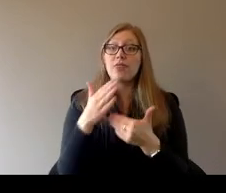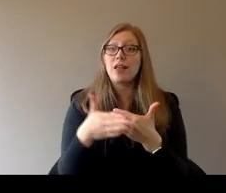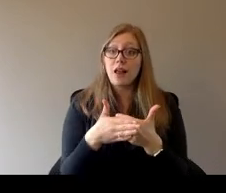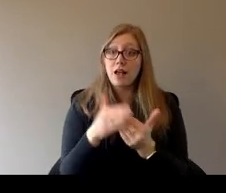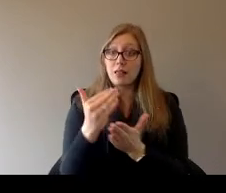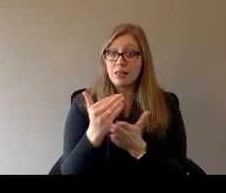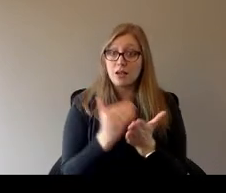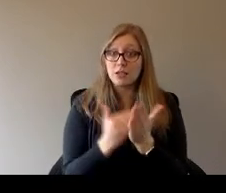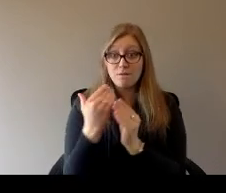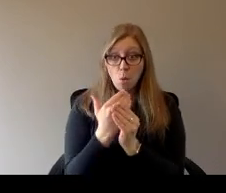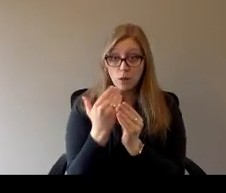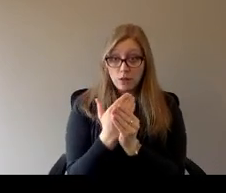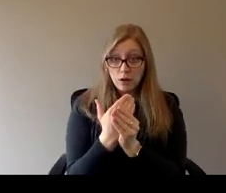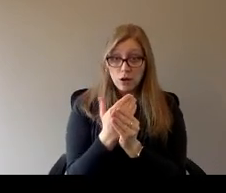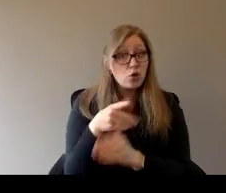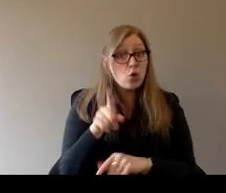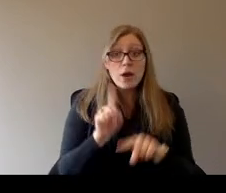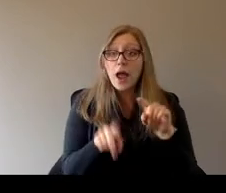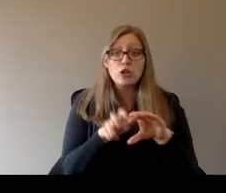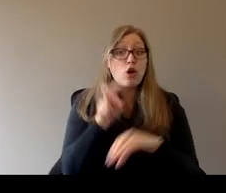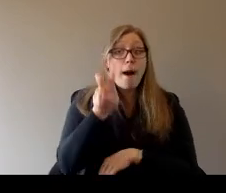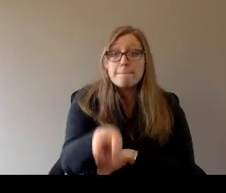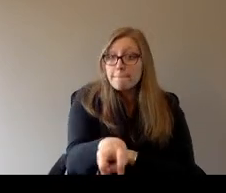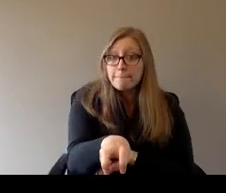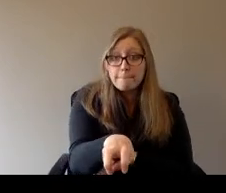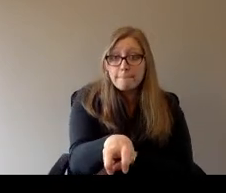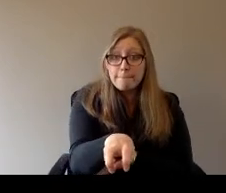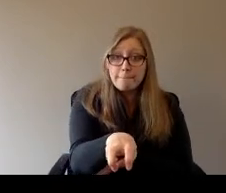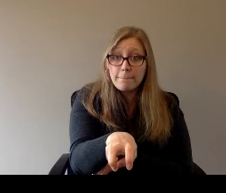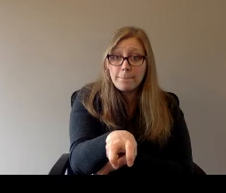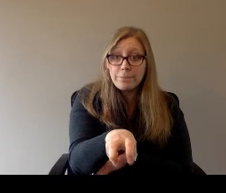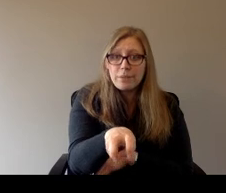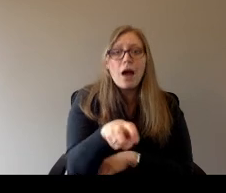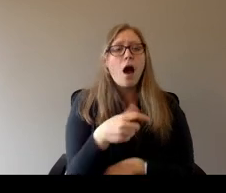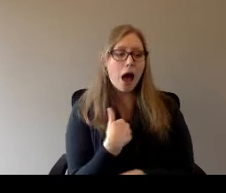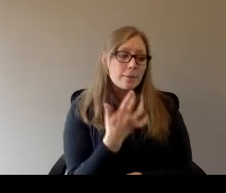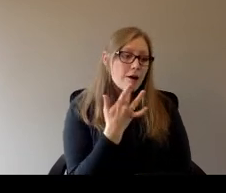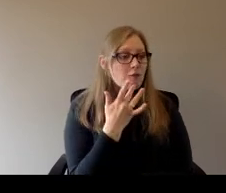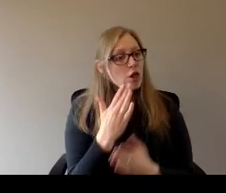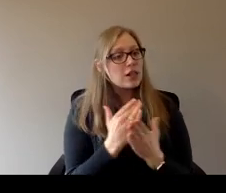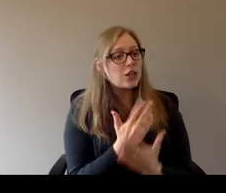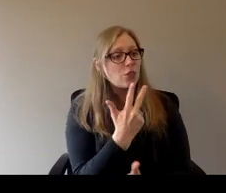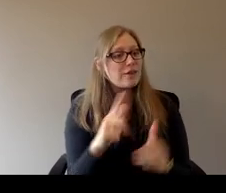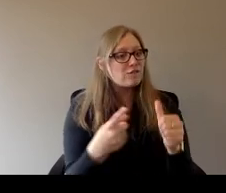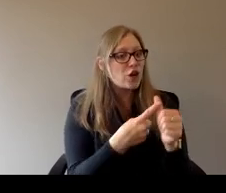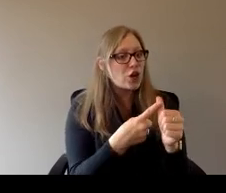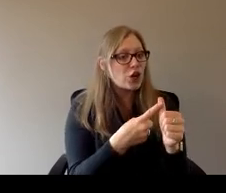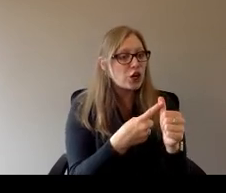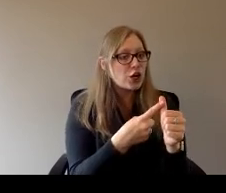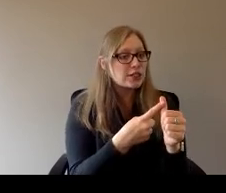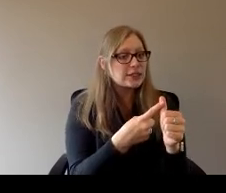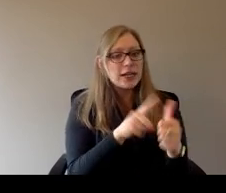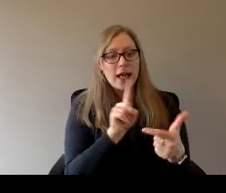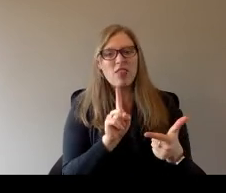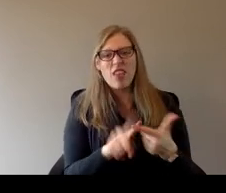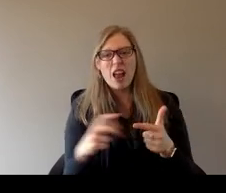So again, you can't skip ahead to lesson 3 because you would rather do that before you finish lessons 1 and 2.